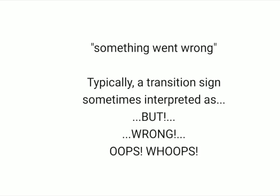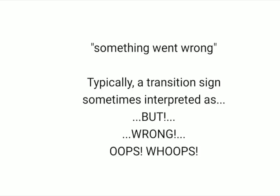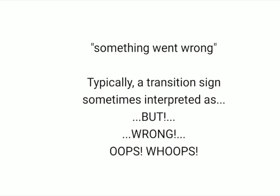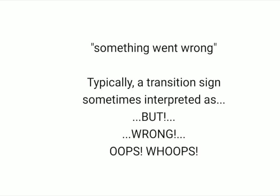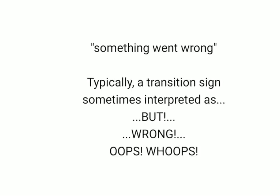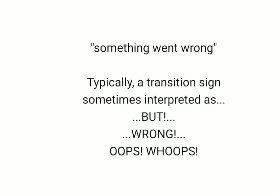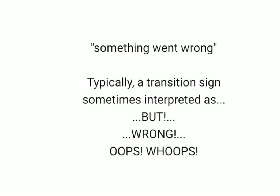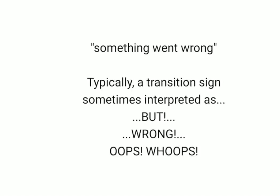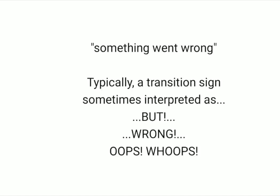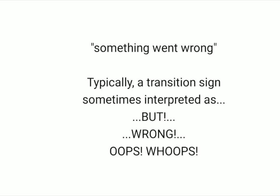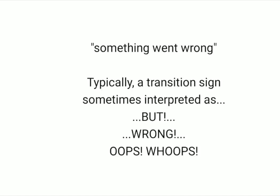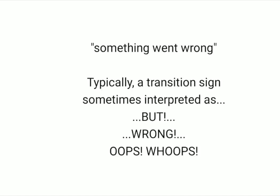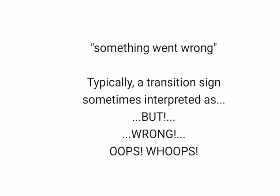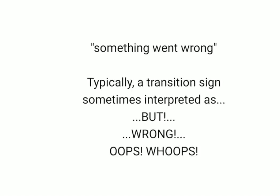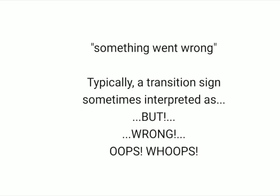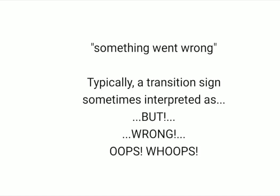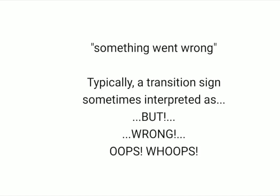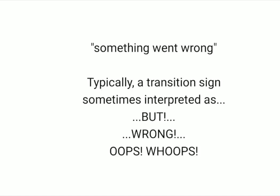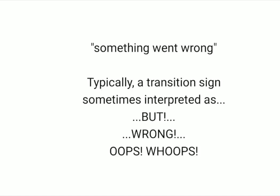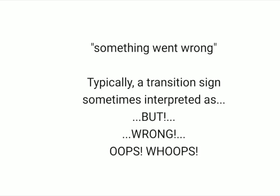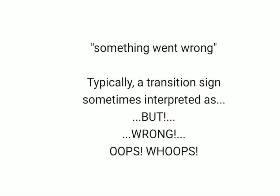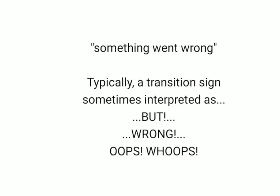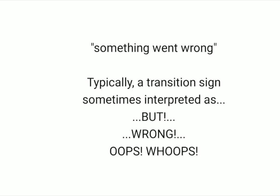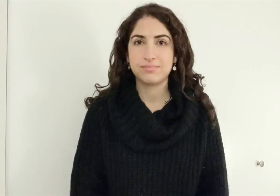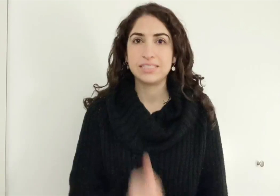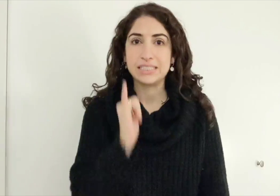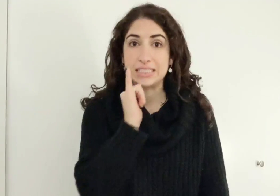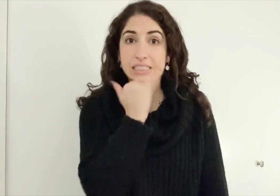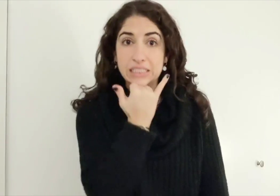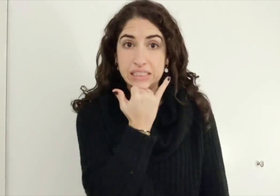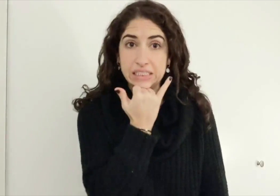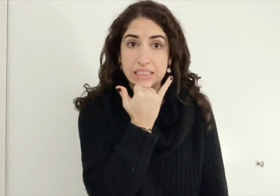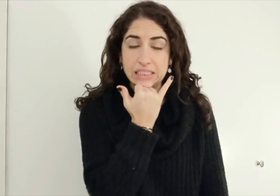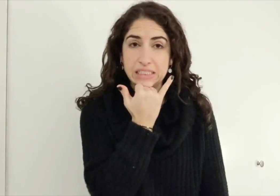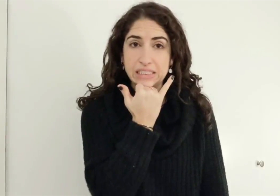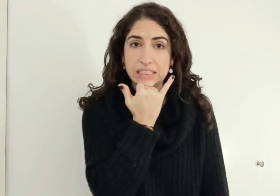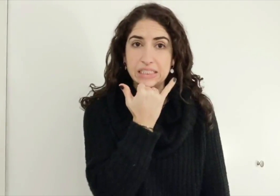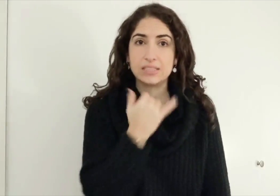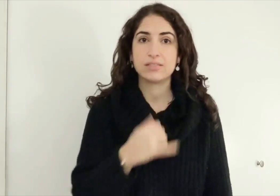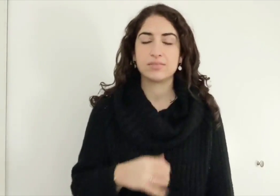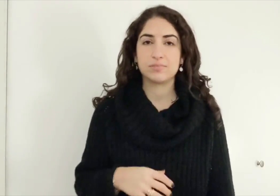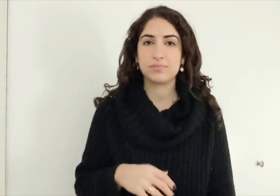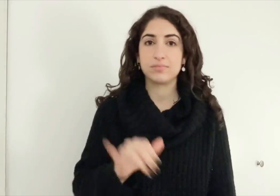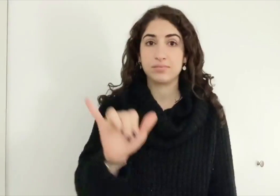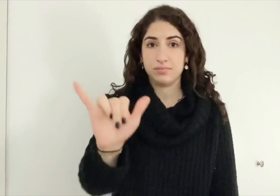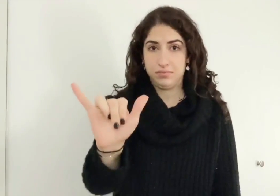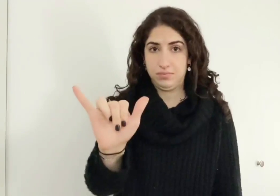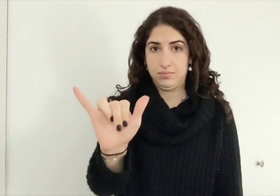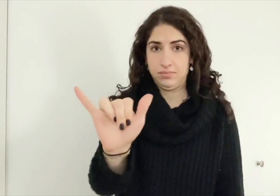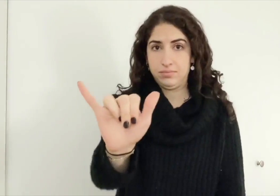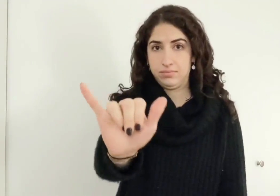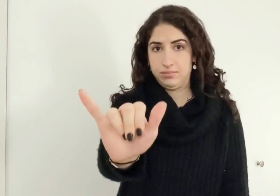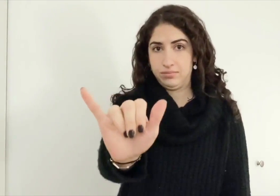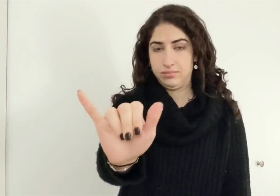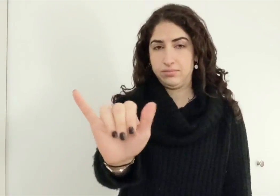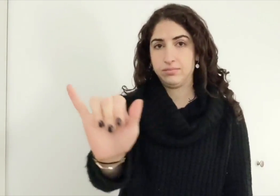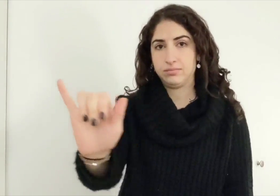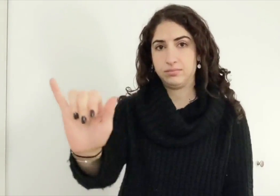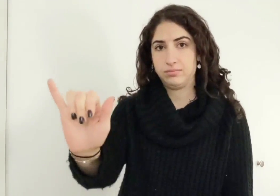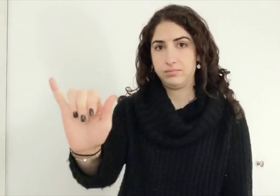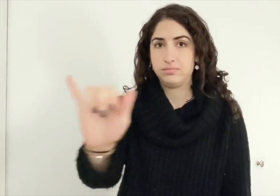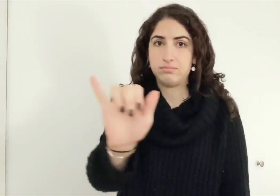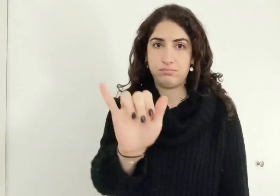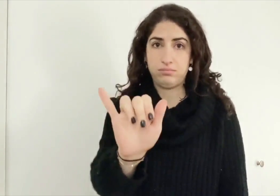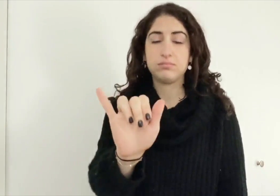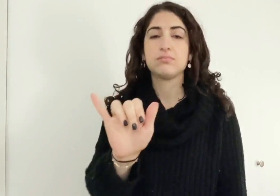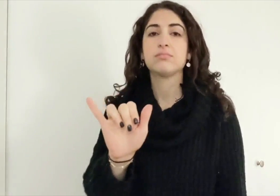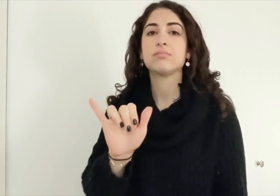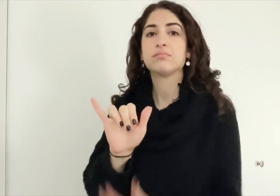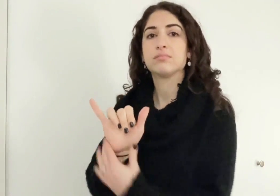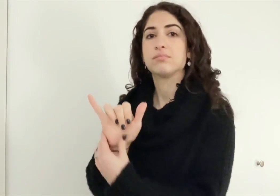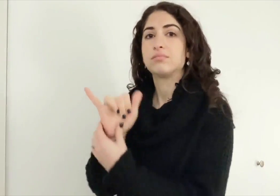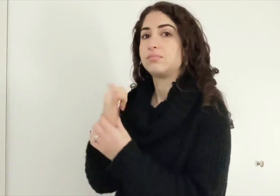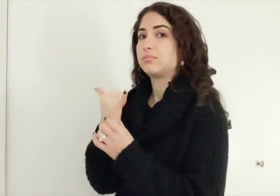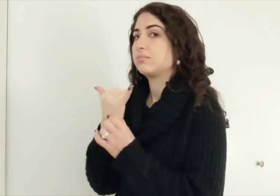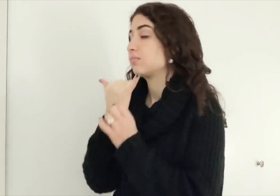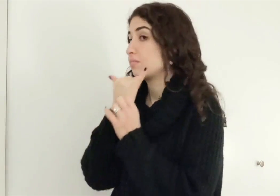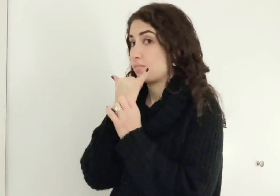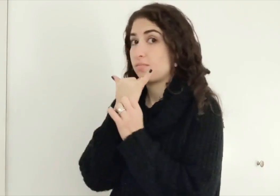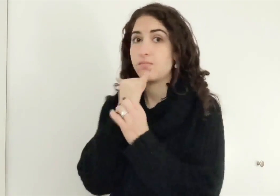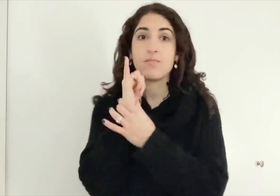This can have a few translations... We use the "Y" handshape again, palm in at the